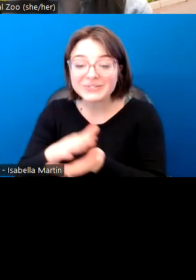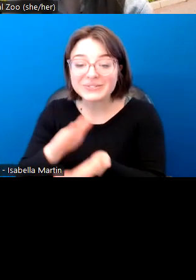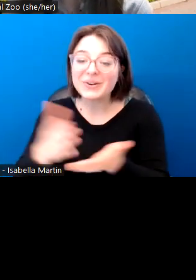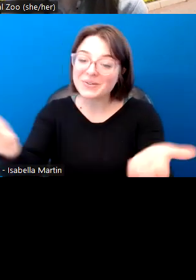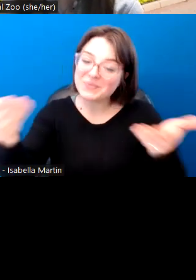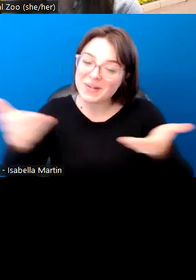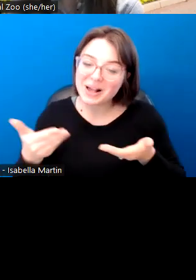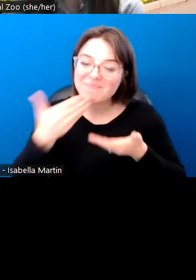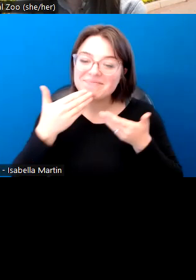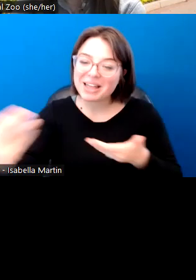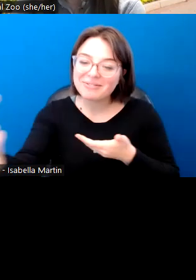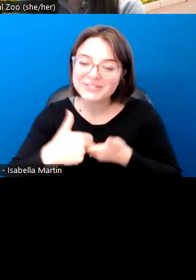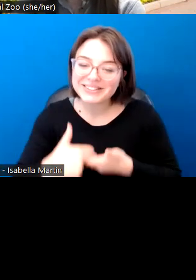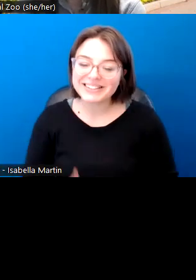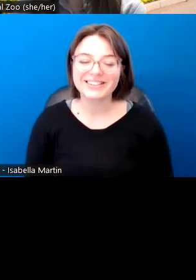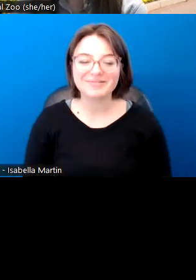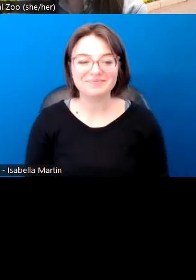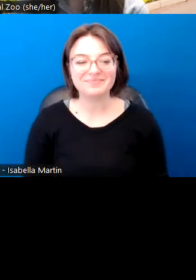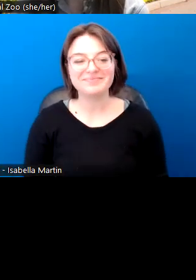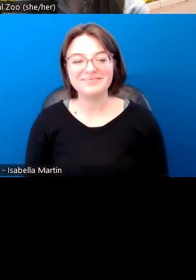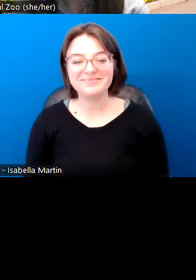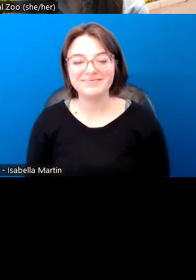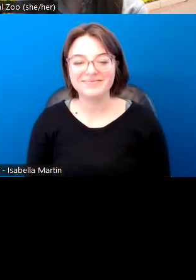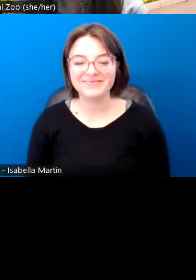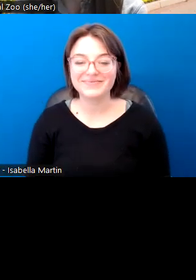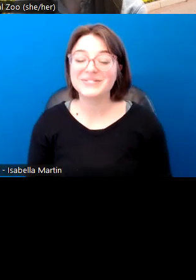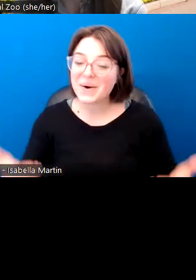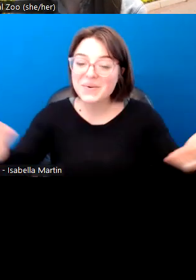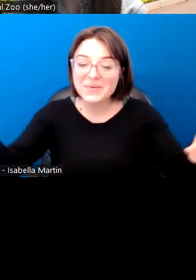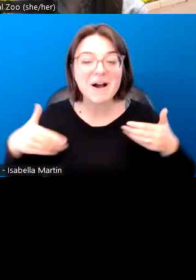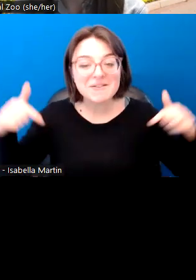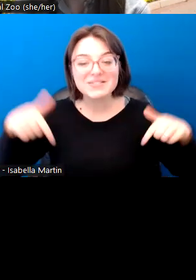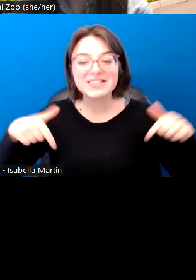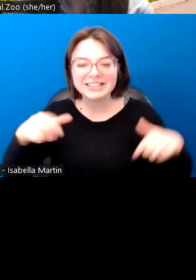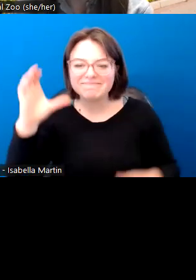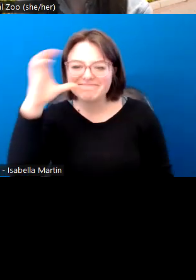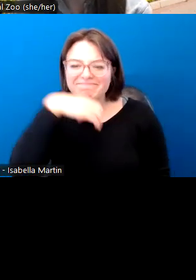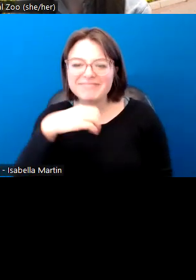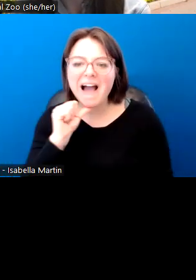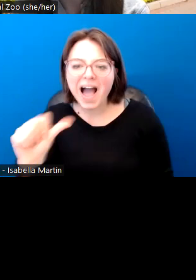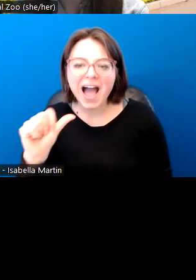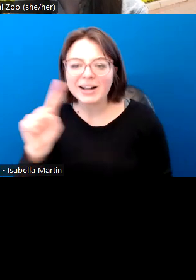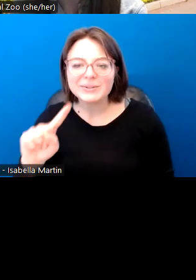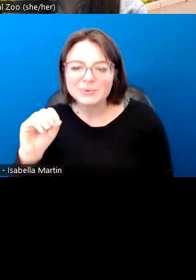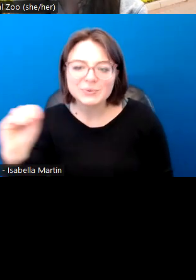again welcome to UnZoosual Careers. I am thrilled to welcome our guest today, Erin Kendrick. Welcome Erin!